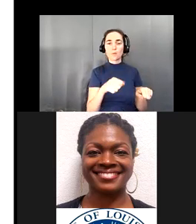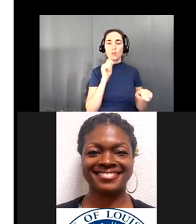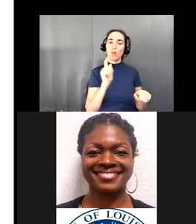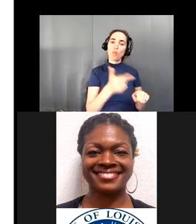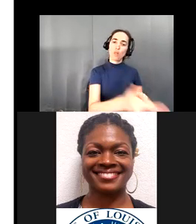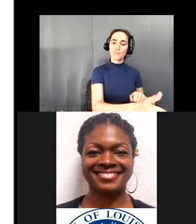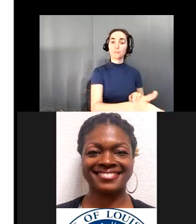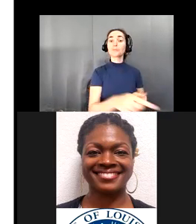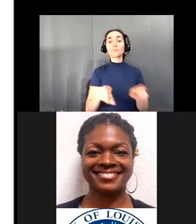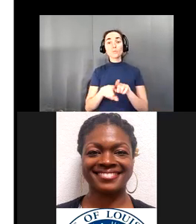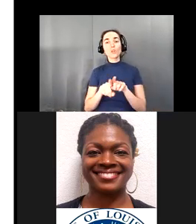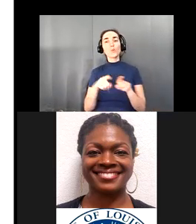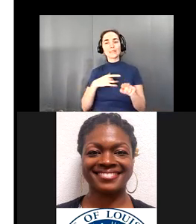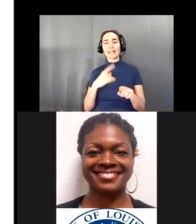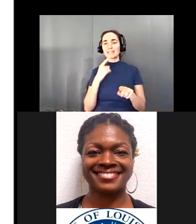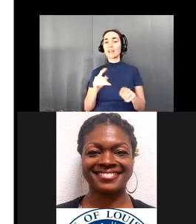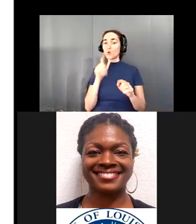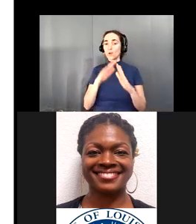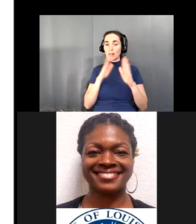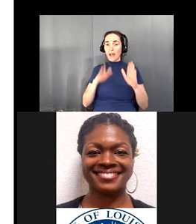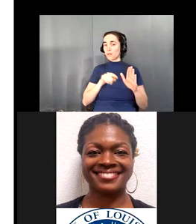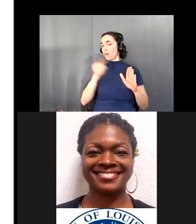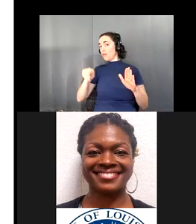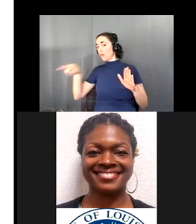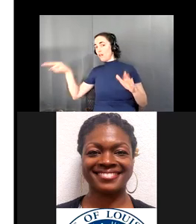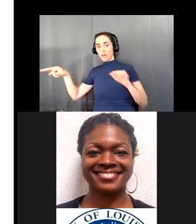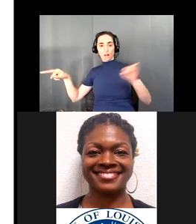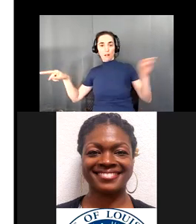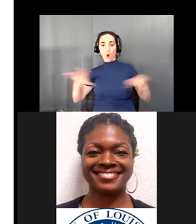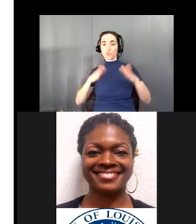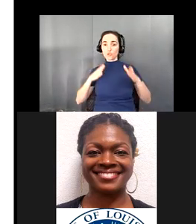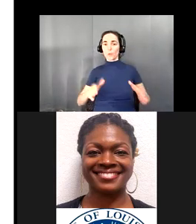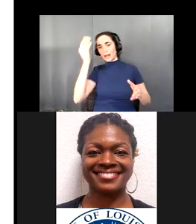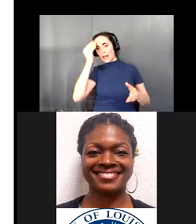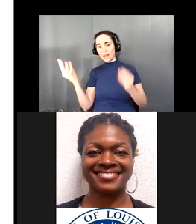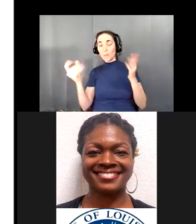neighbors, let them know, if you if you know your neighbors let them know that this could